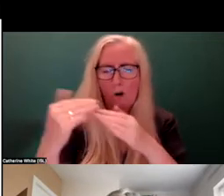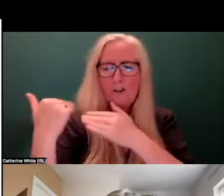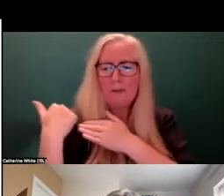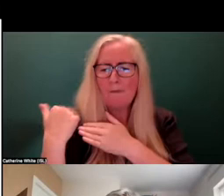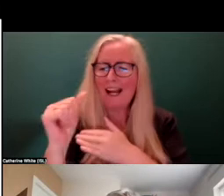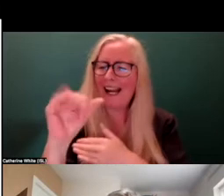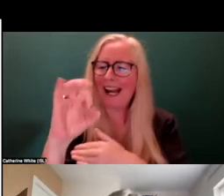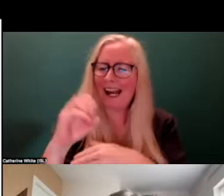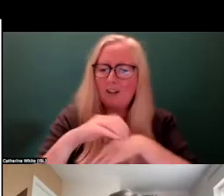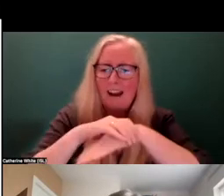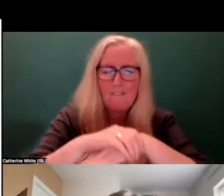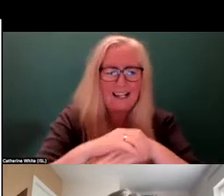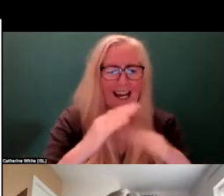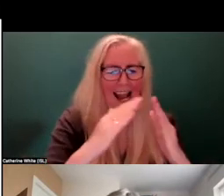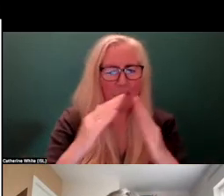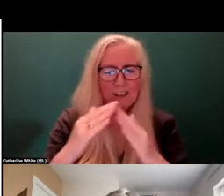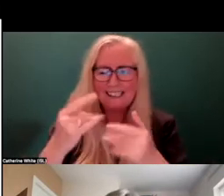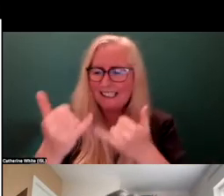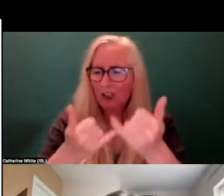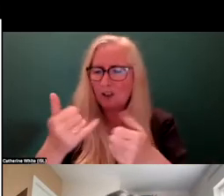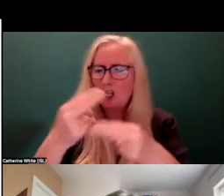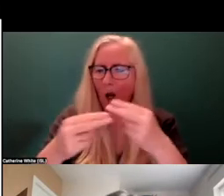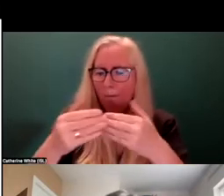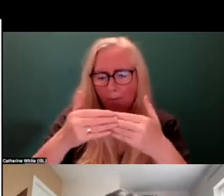more responsive age-friendly planning and housing in the years to come.